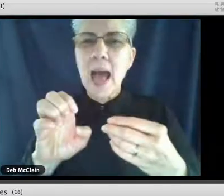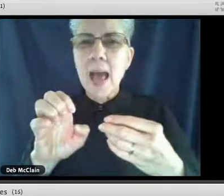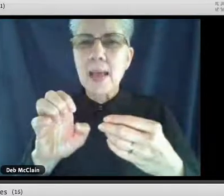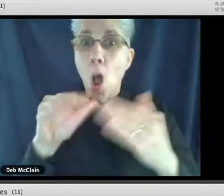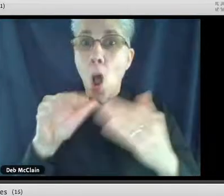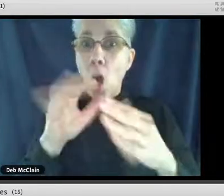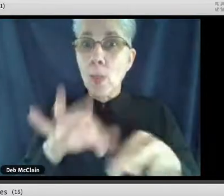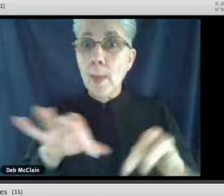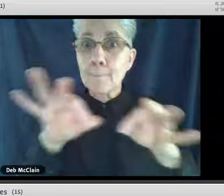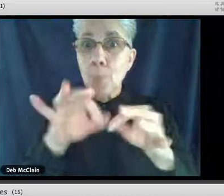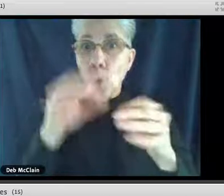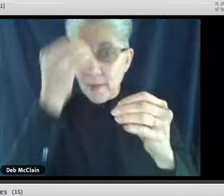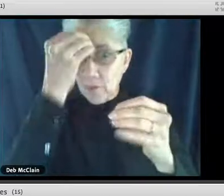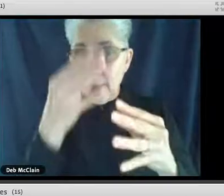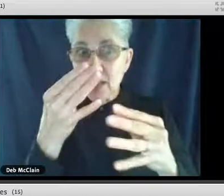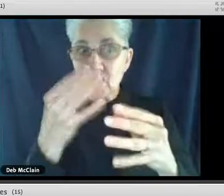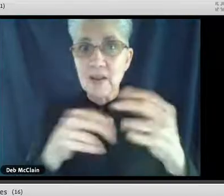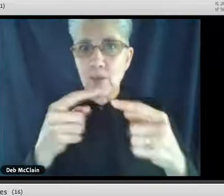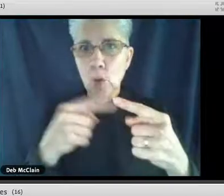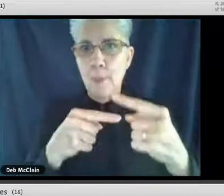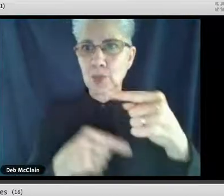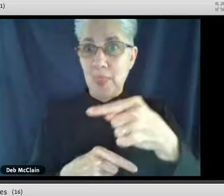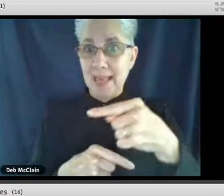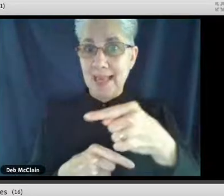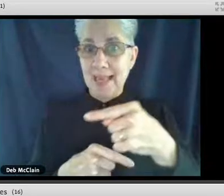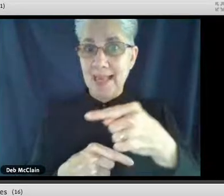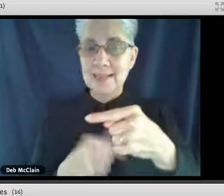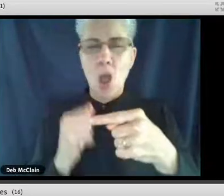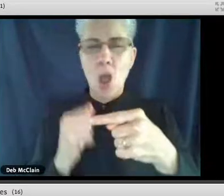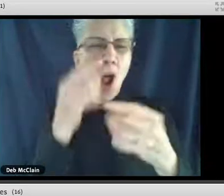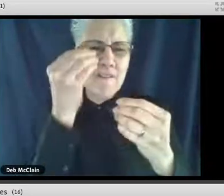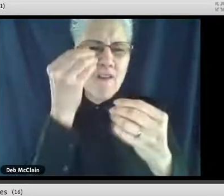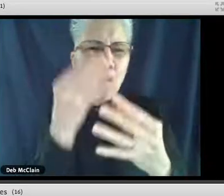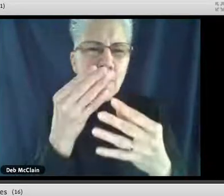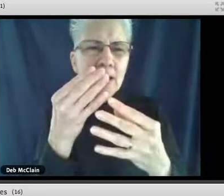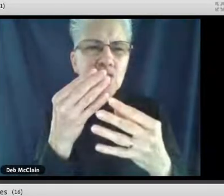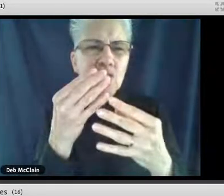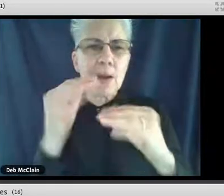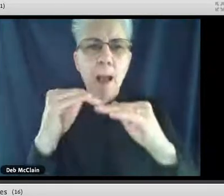like if you go back to this library's page, all of our information above the fold.